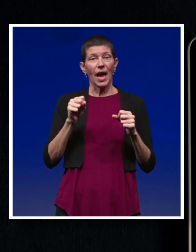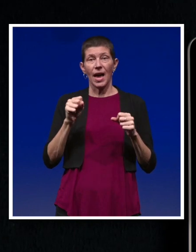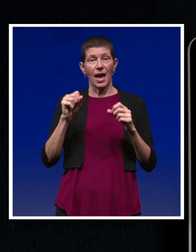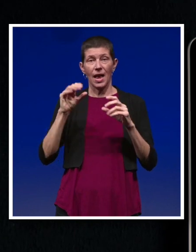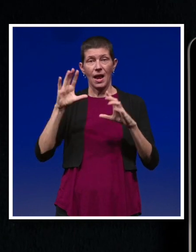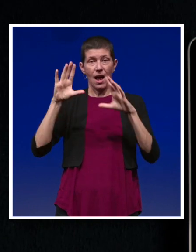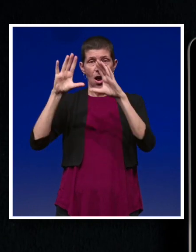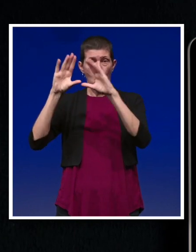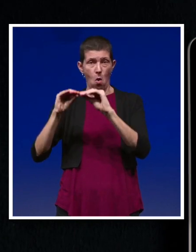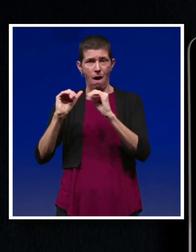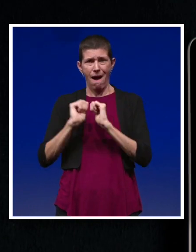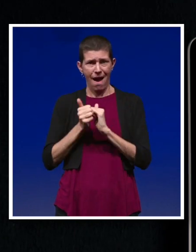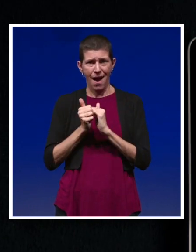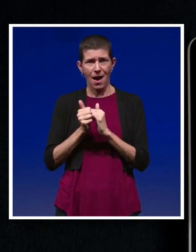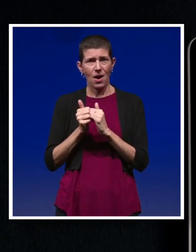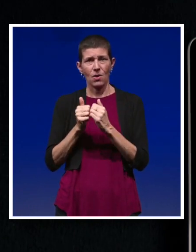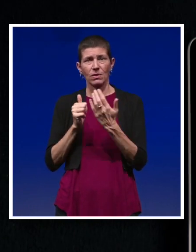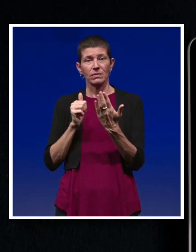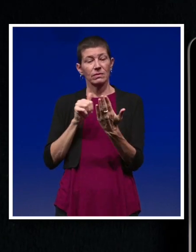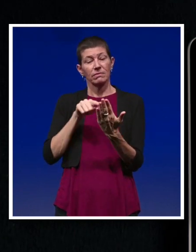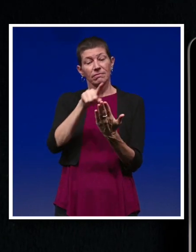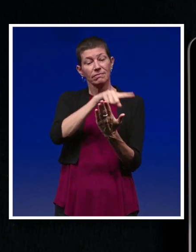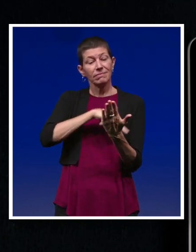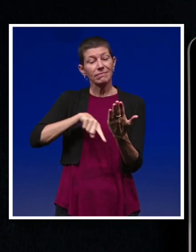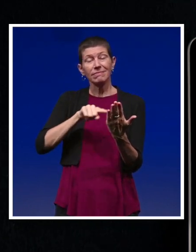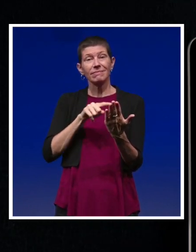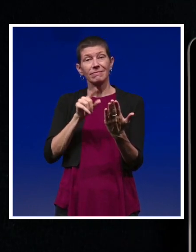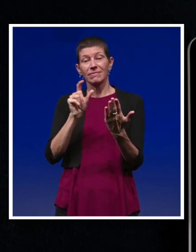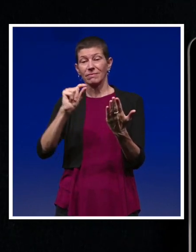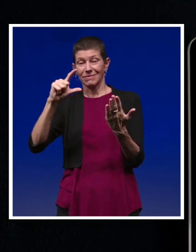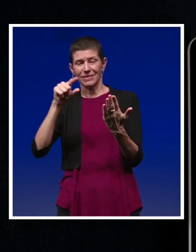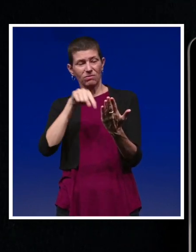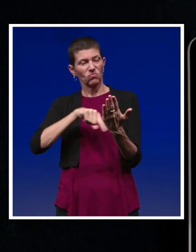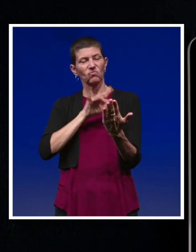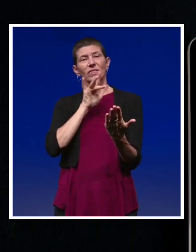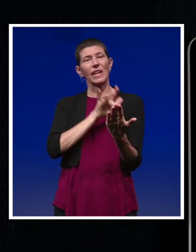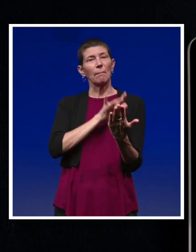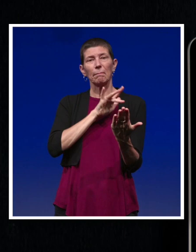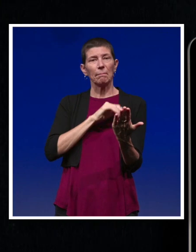You can exit control center... by tapping in the excess space around it.